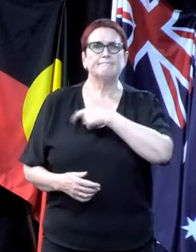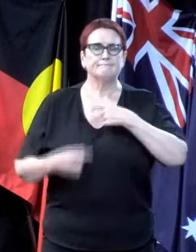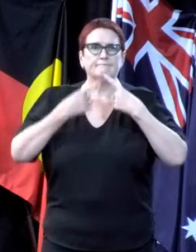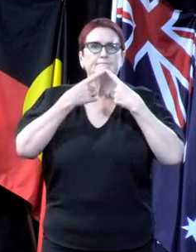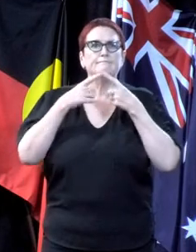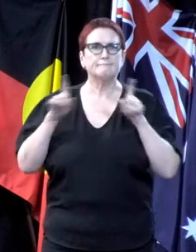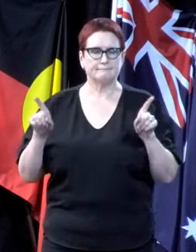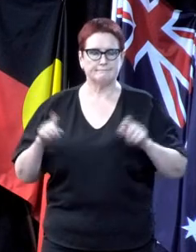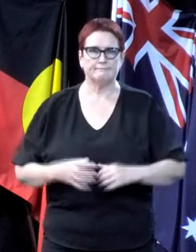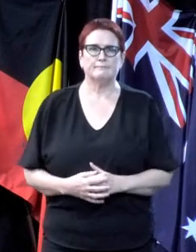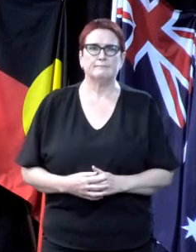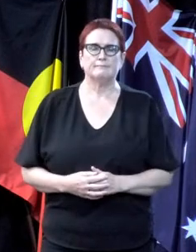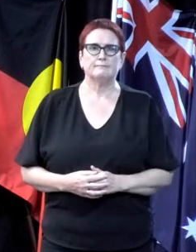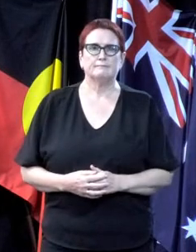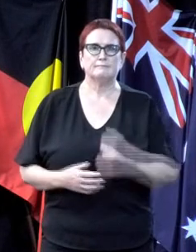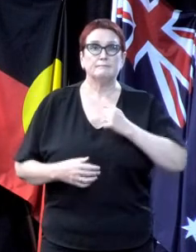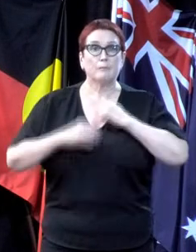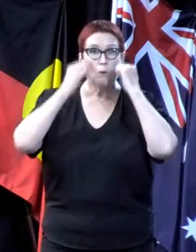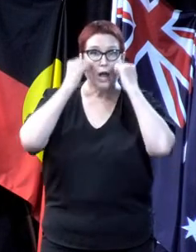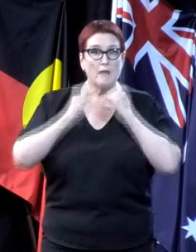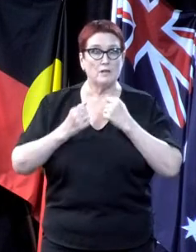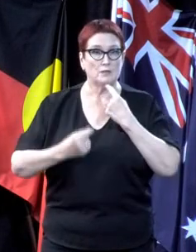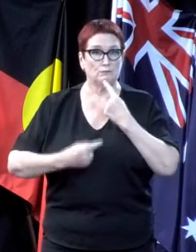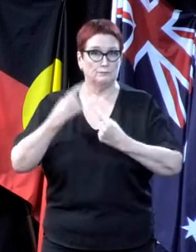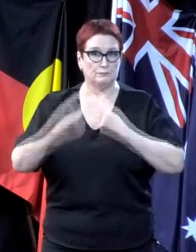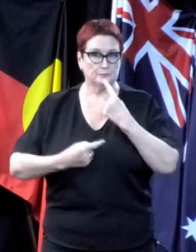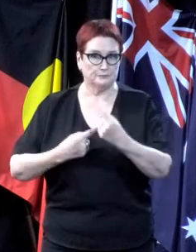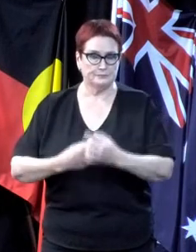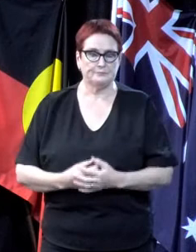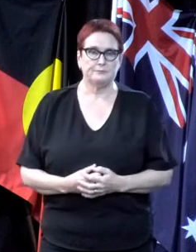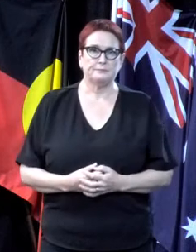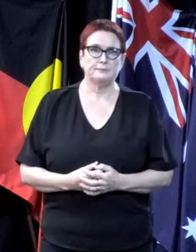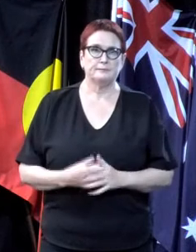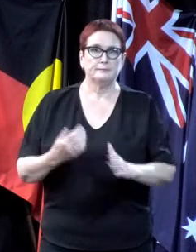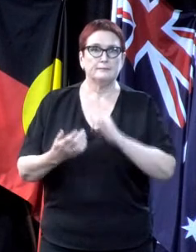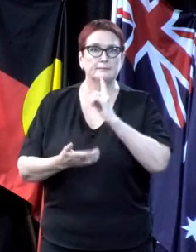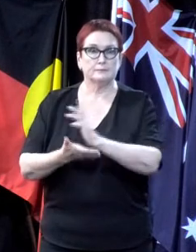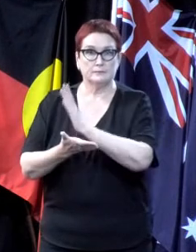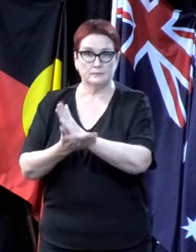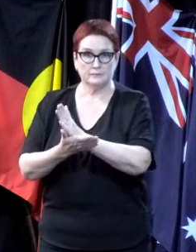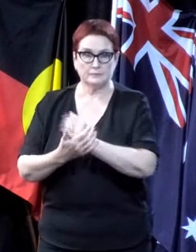That the evidence I shall give. Will be the truth. MR DALE: Will be the truth. The whole truth. MS PRICHARD: The whole truth.